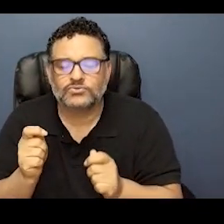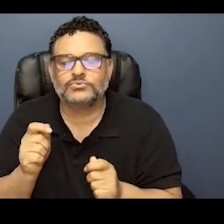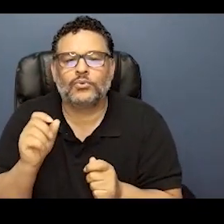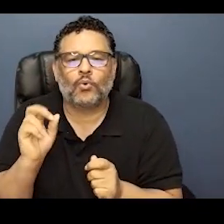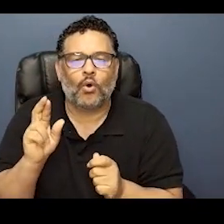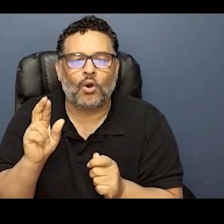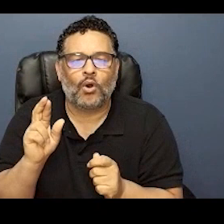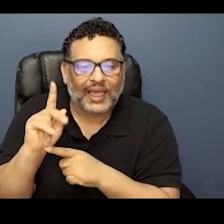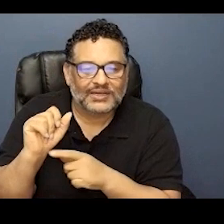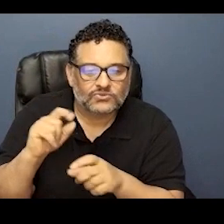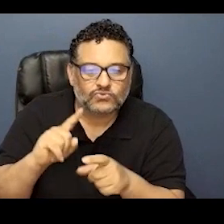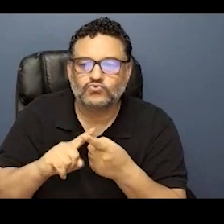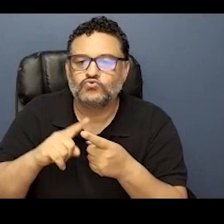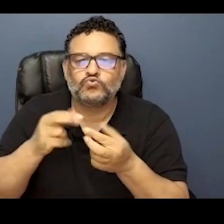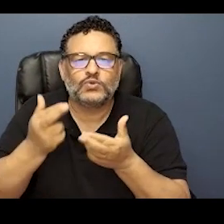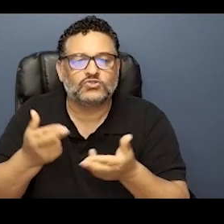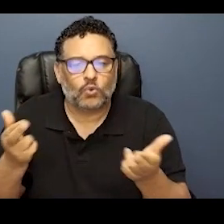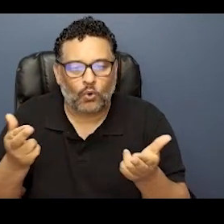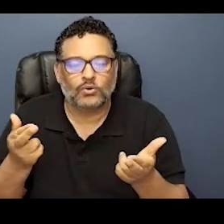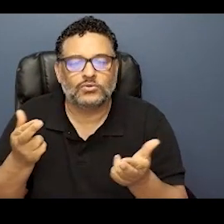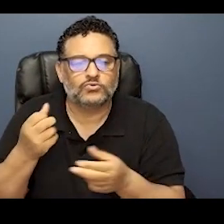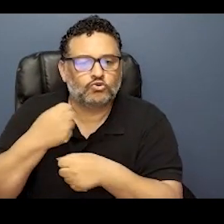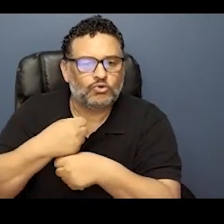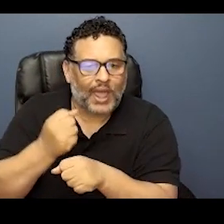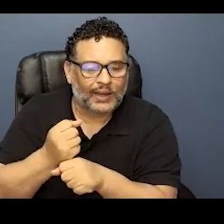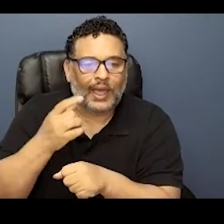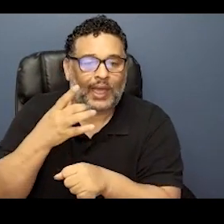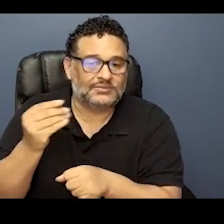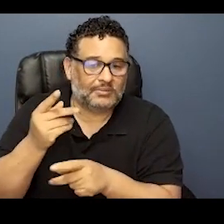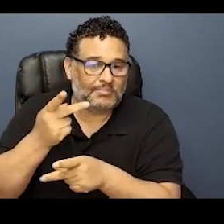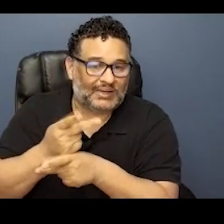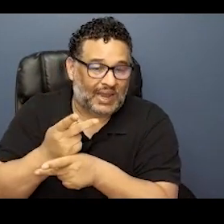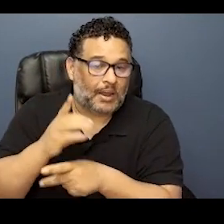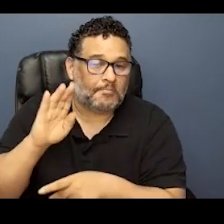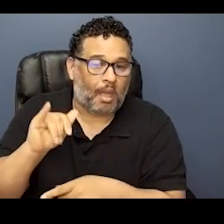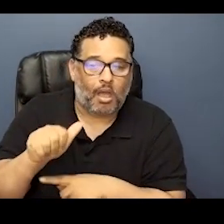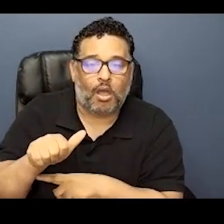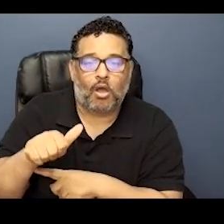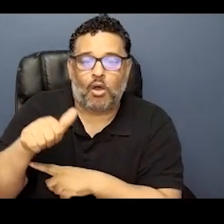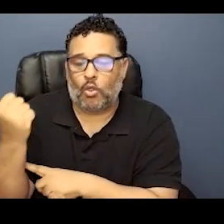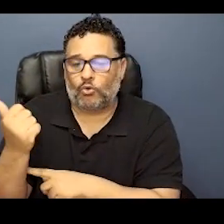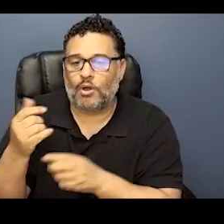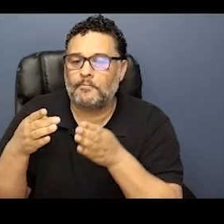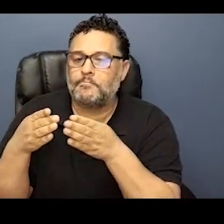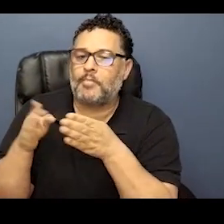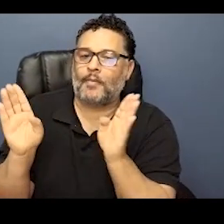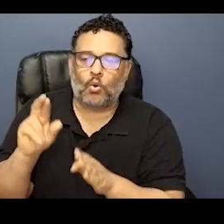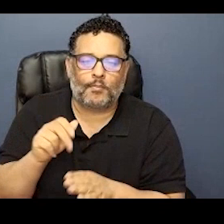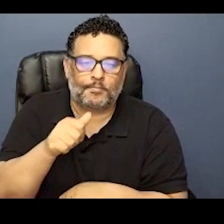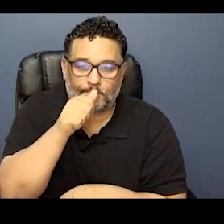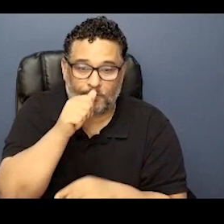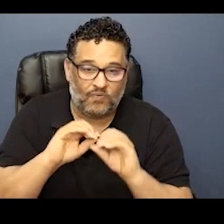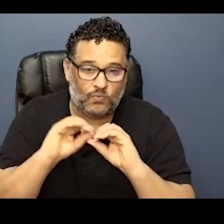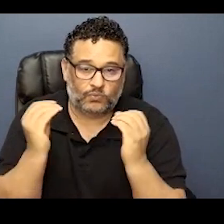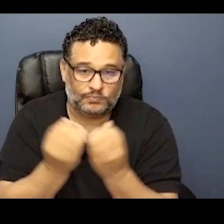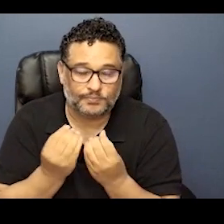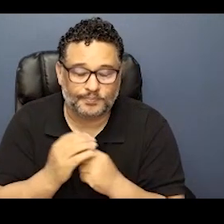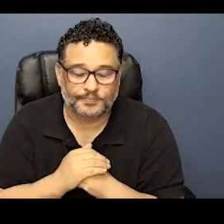and links to resources created and maintained by another public or private organization.